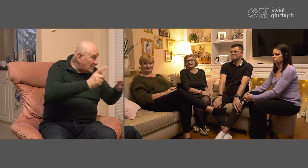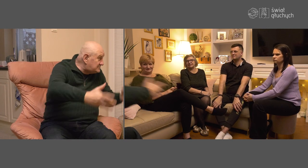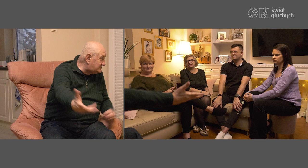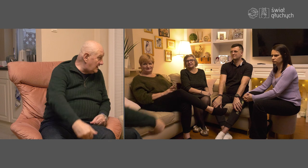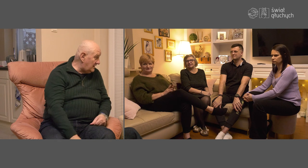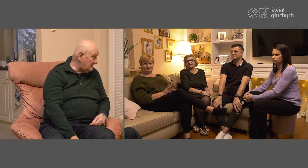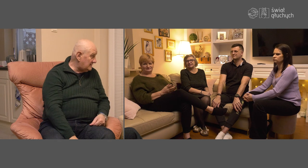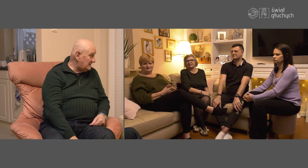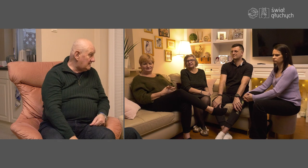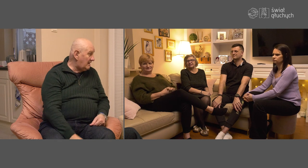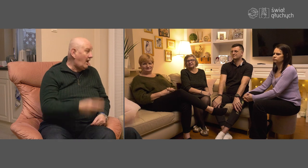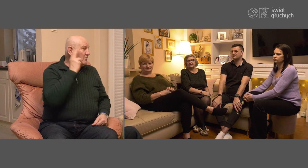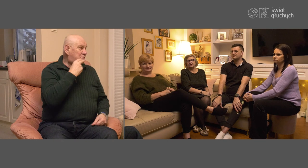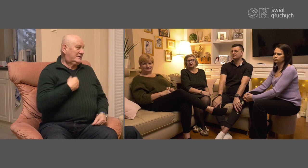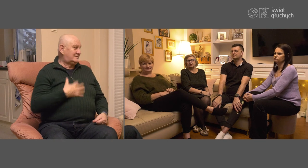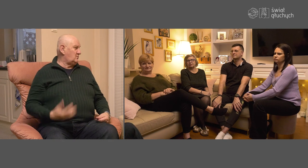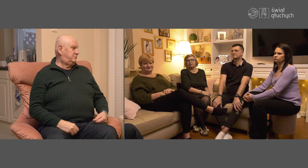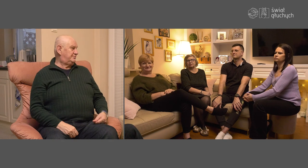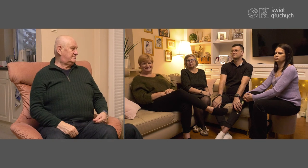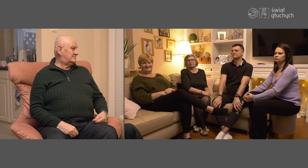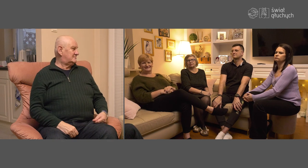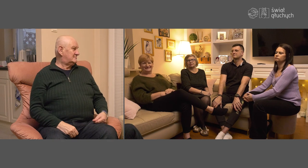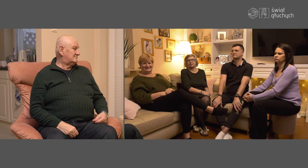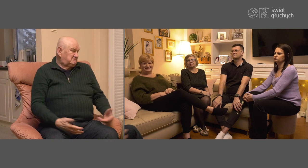A teacher! And he doesn't like deaf people.